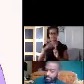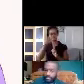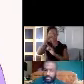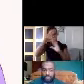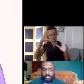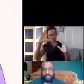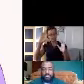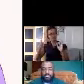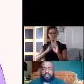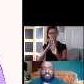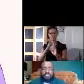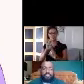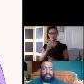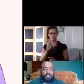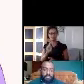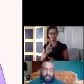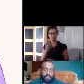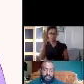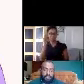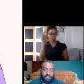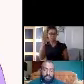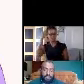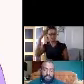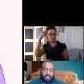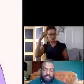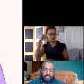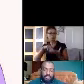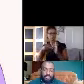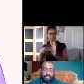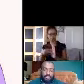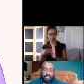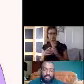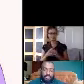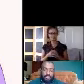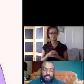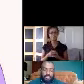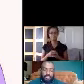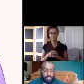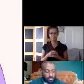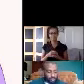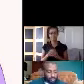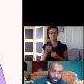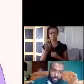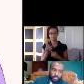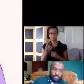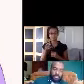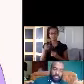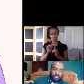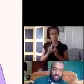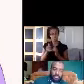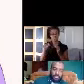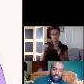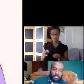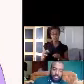the identity and culture and values are determined by, of course, how leadership plays out, the